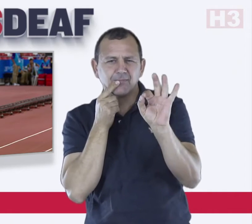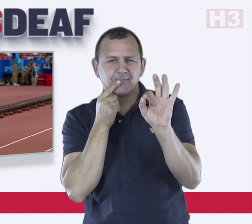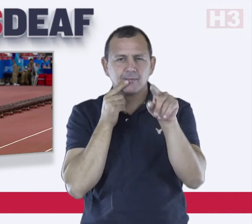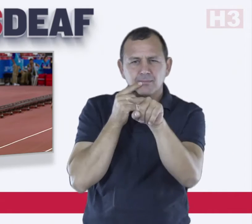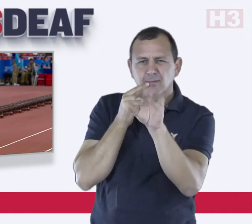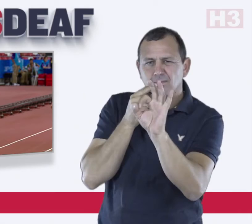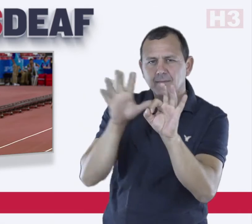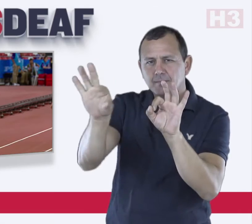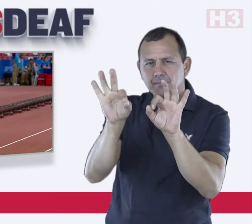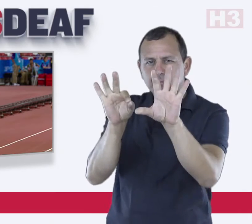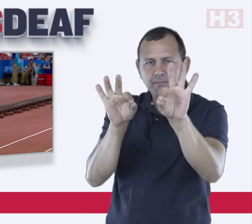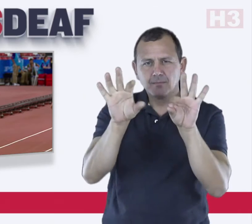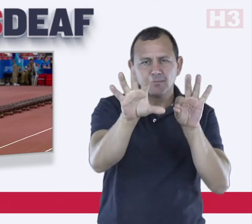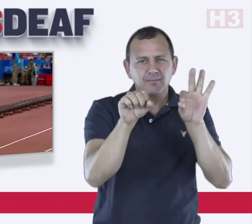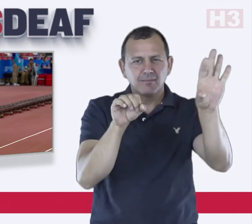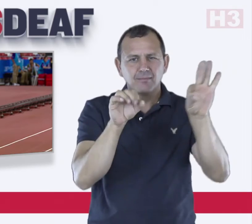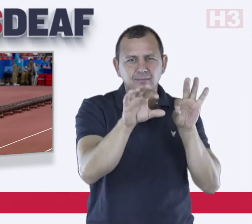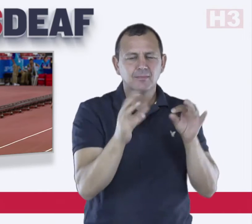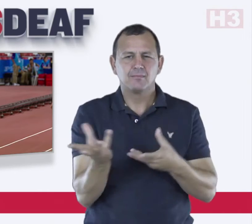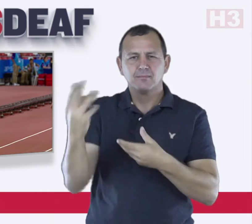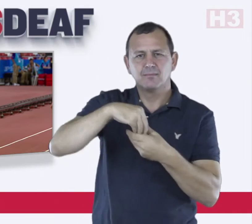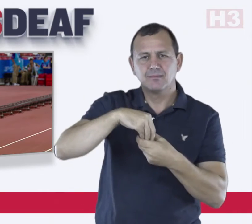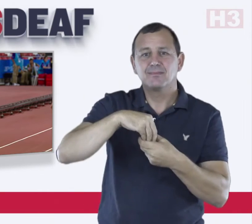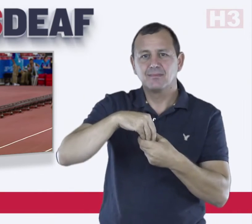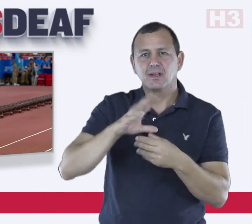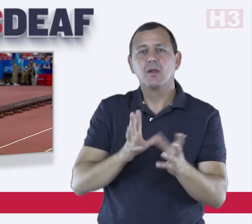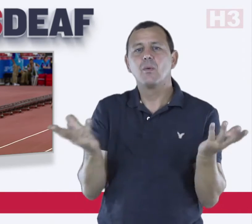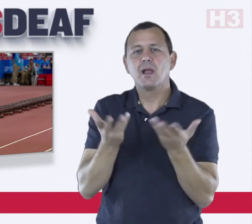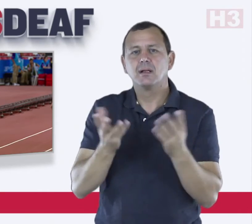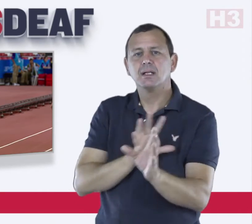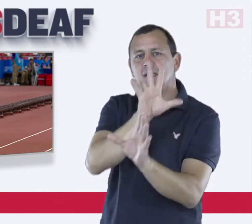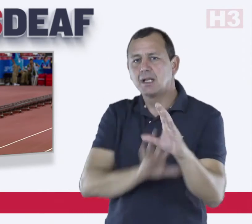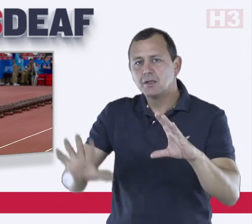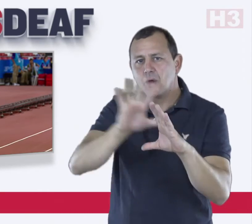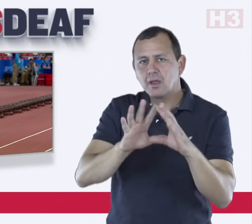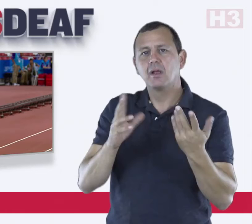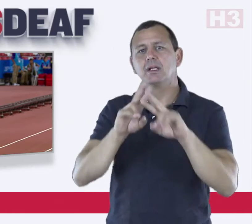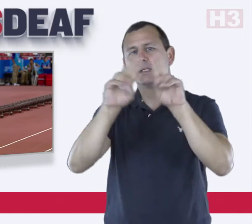the most talented athletes to represent Lagos in